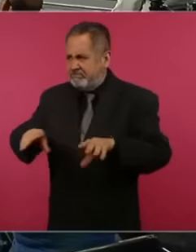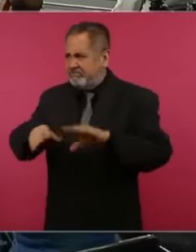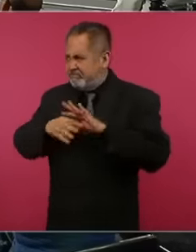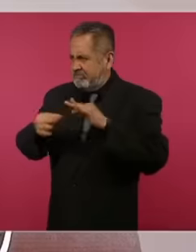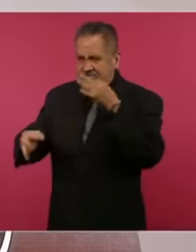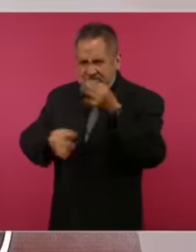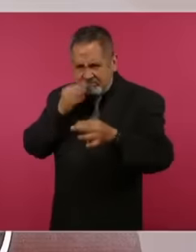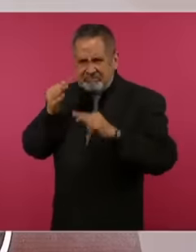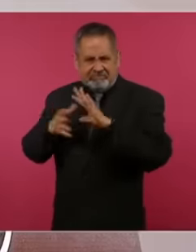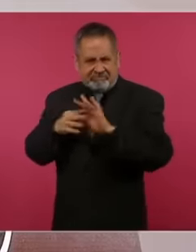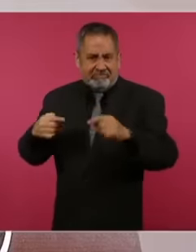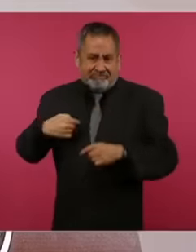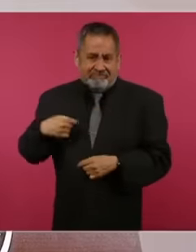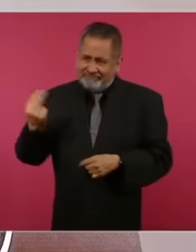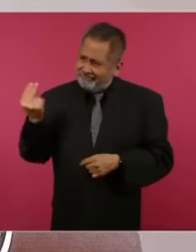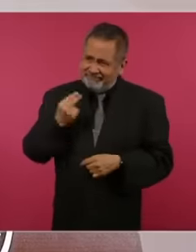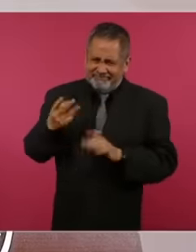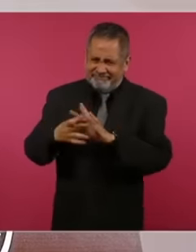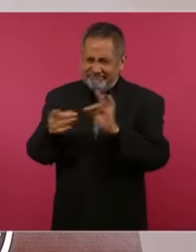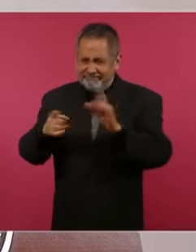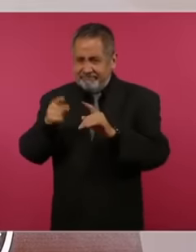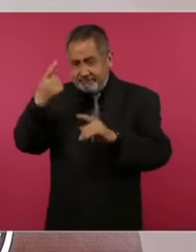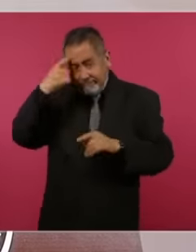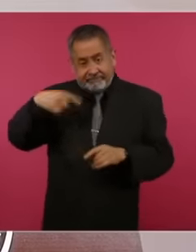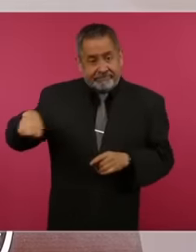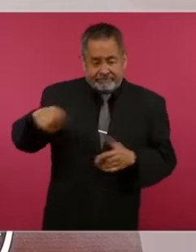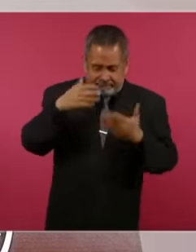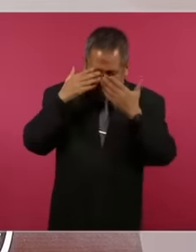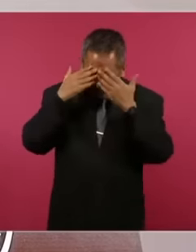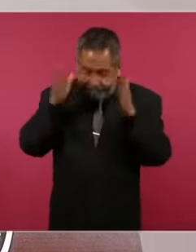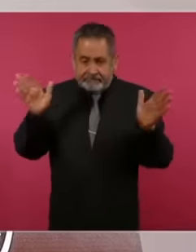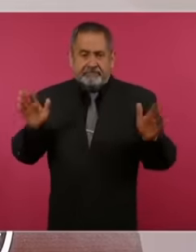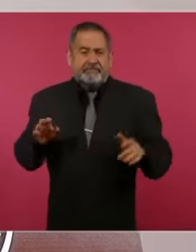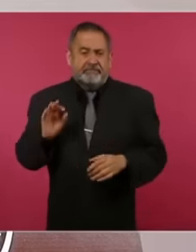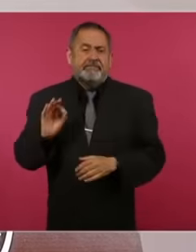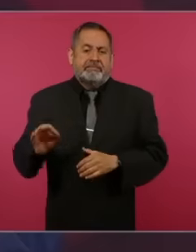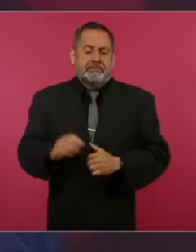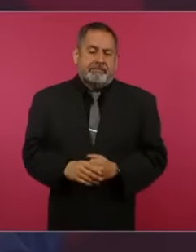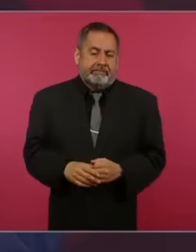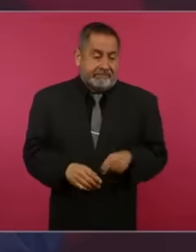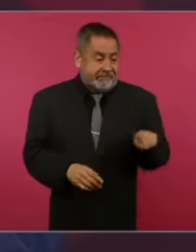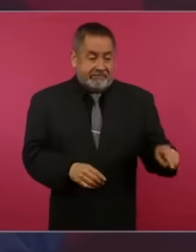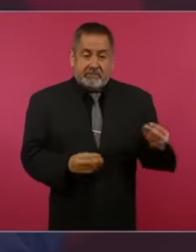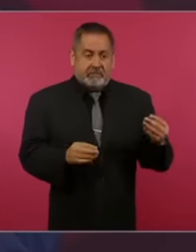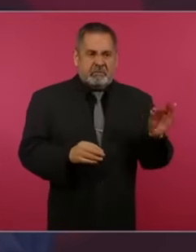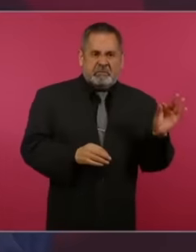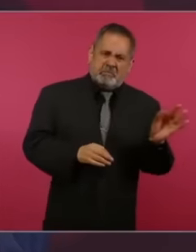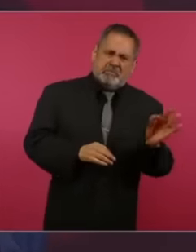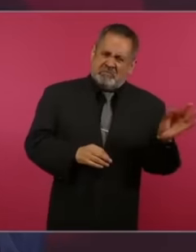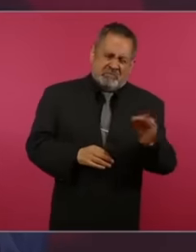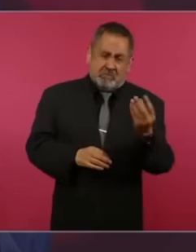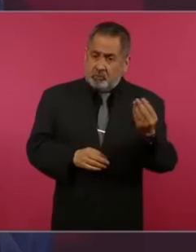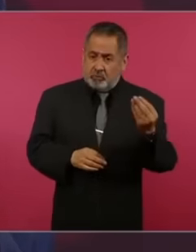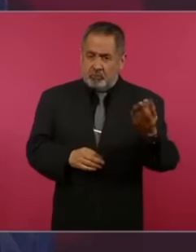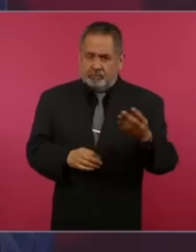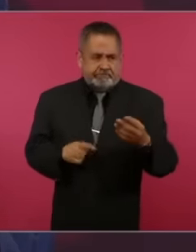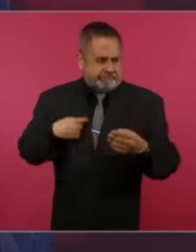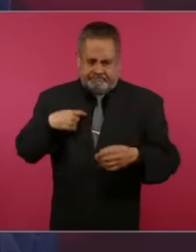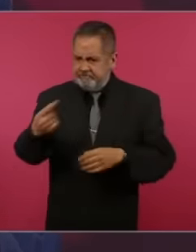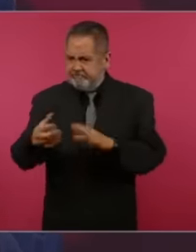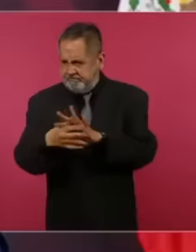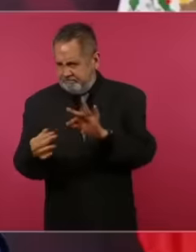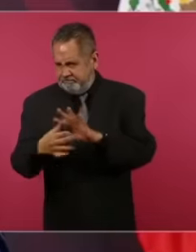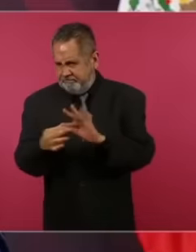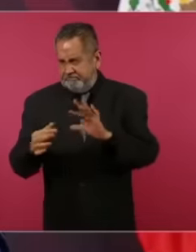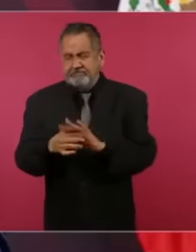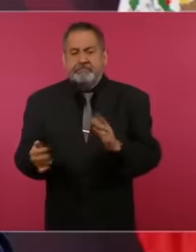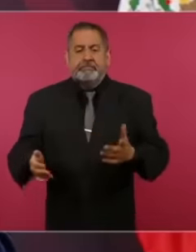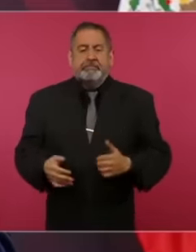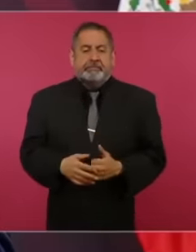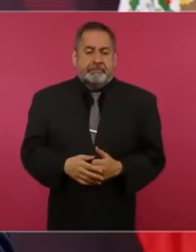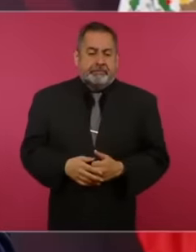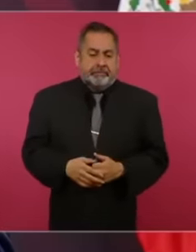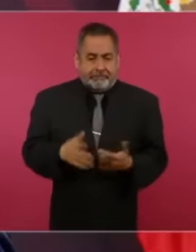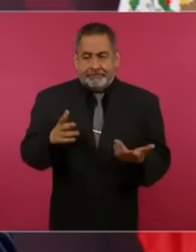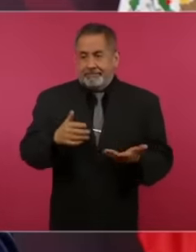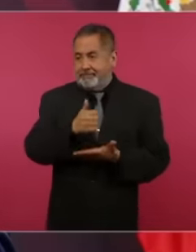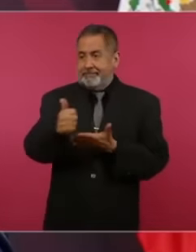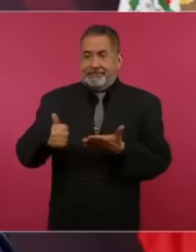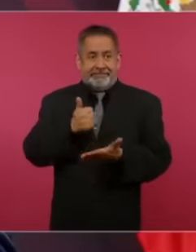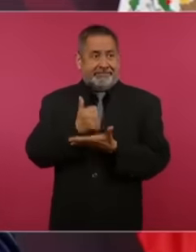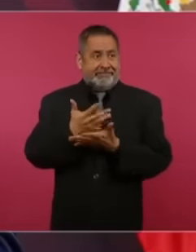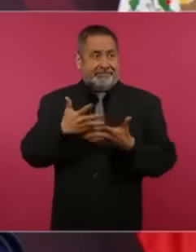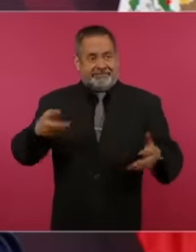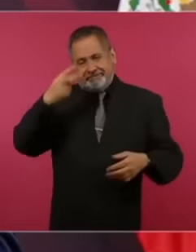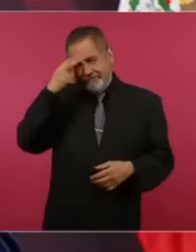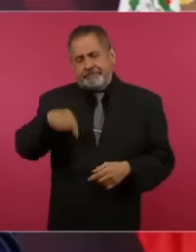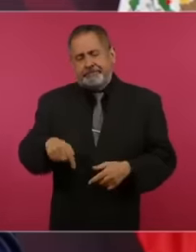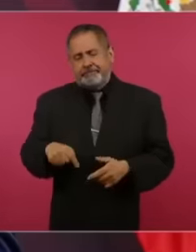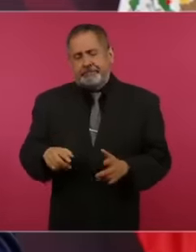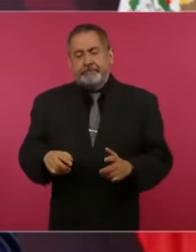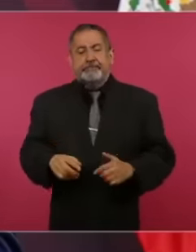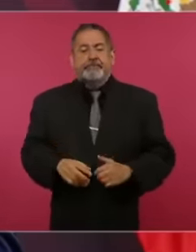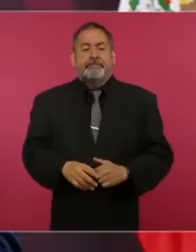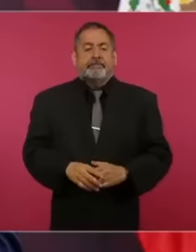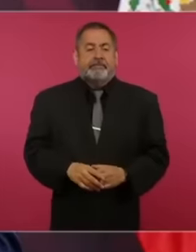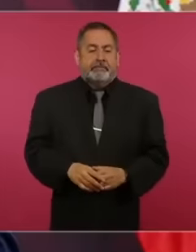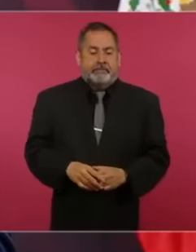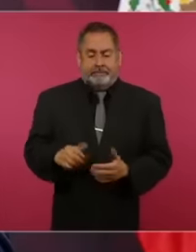In any case, we are talking about the great Mexico City, the capital of the